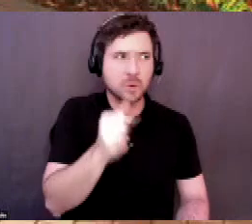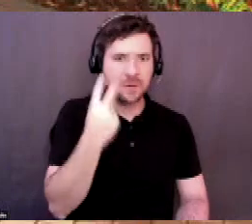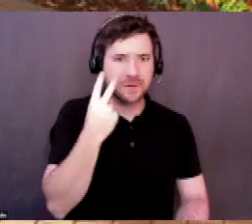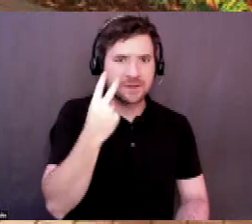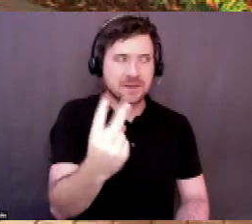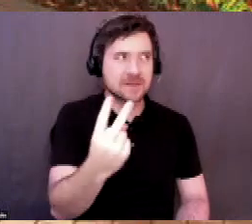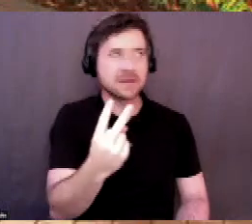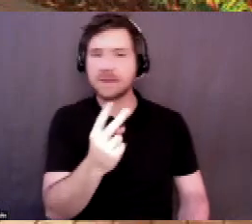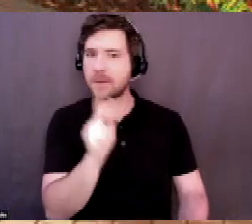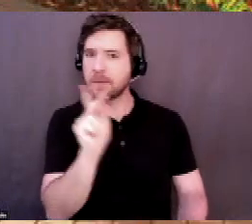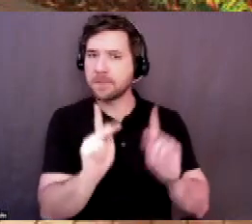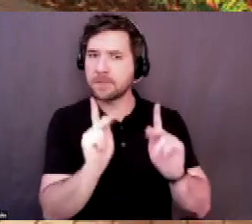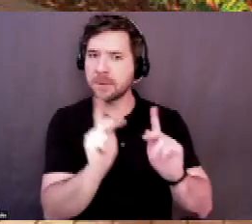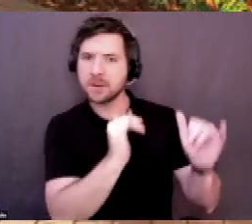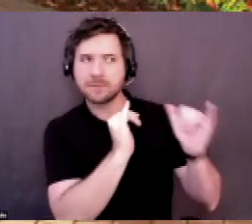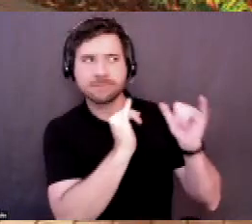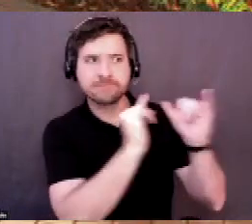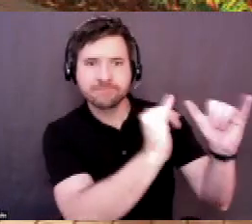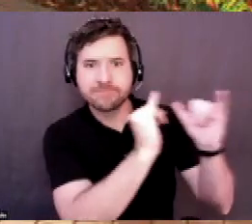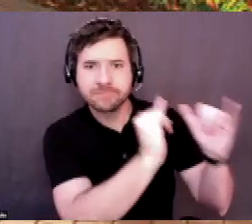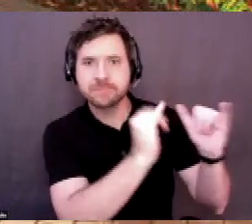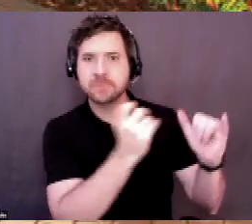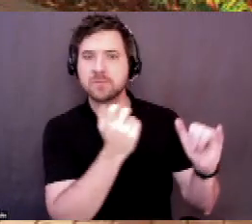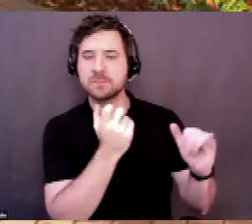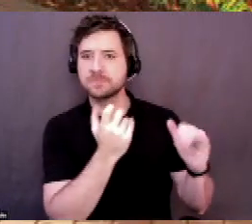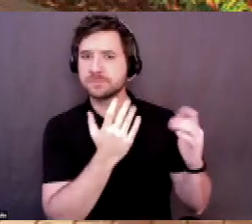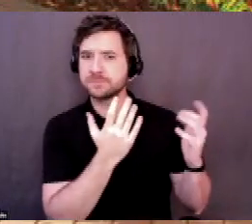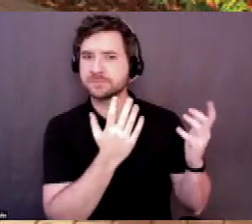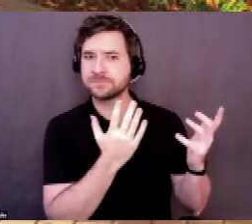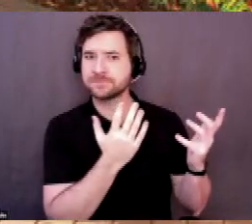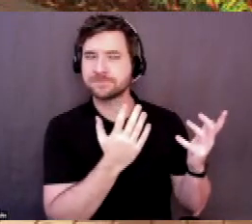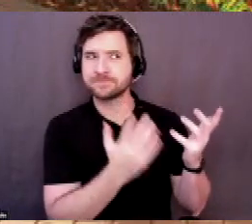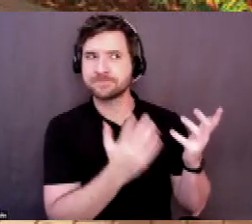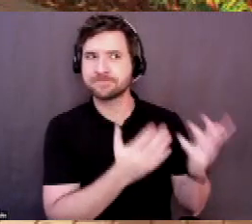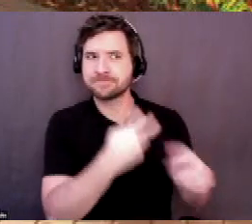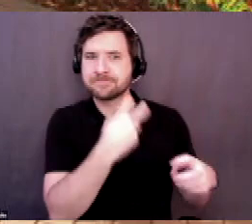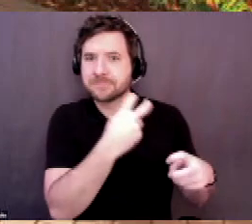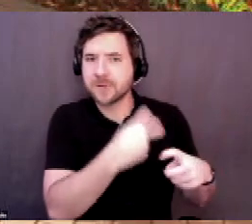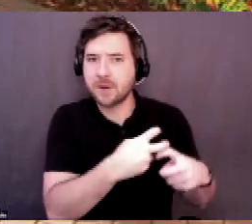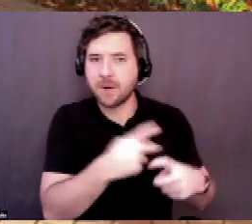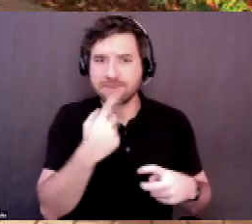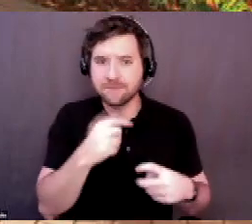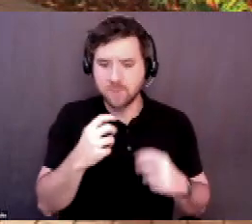it's very hard to figure out whether or not something